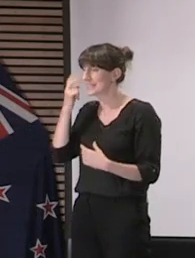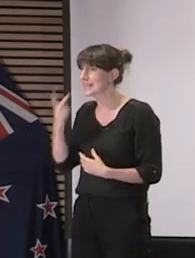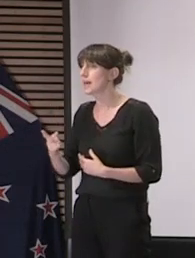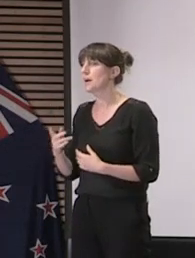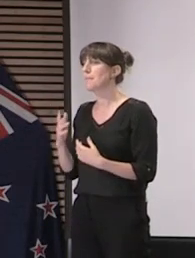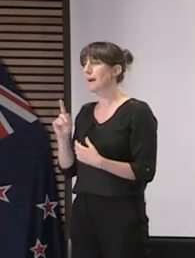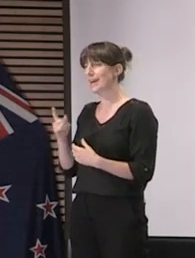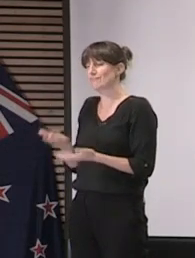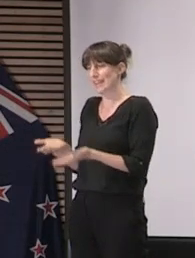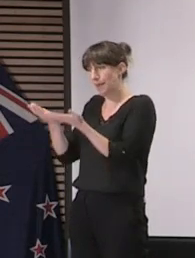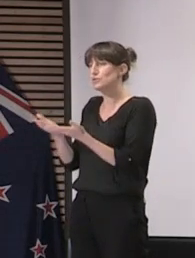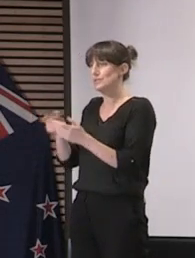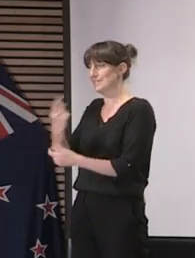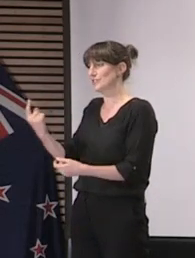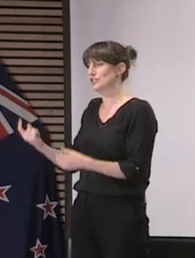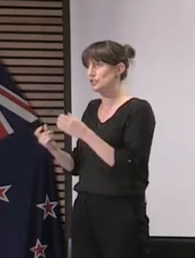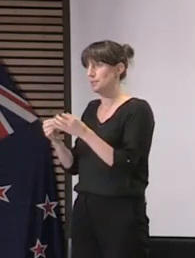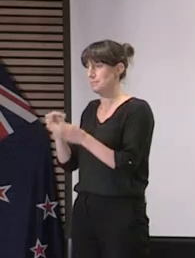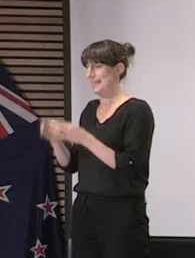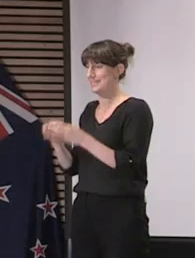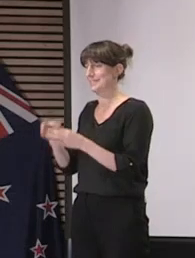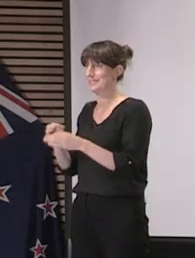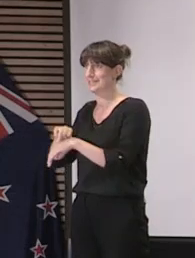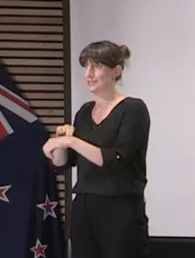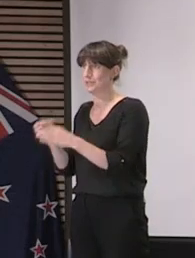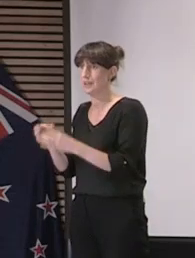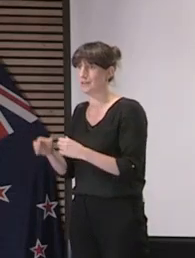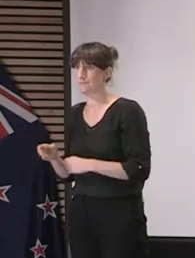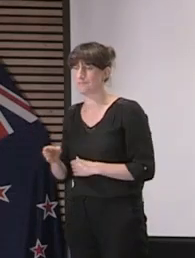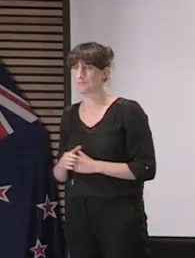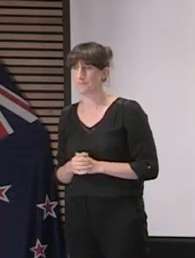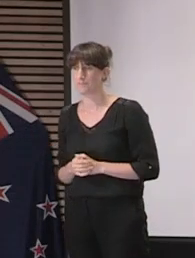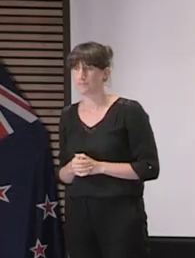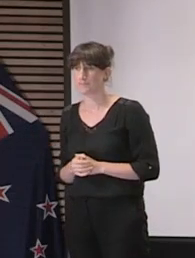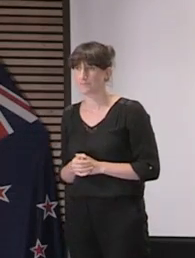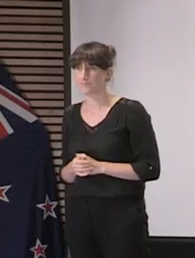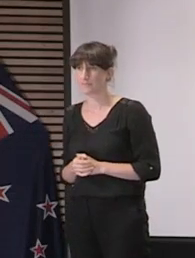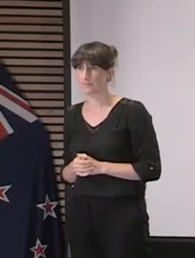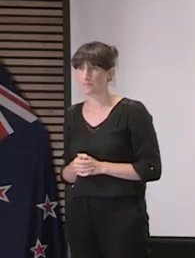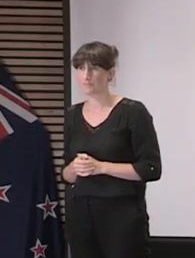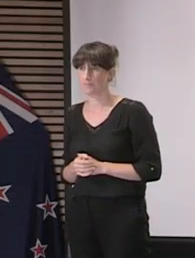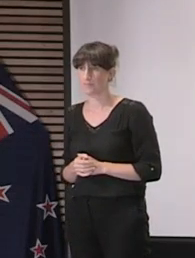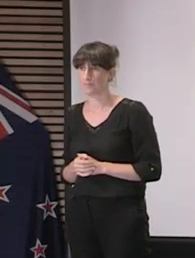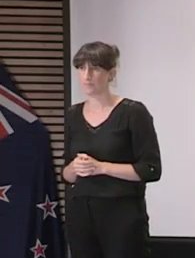dealing with offences and our approach to the situation is no difference. REPORTER: On